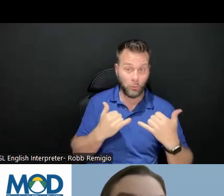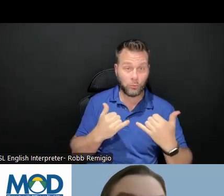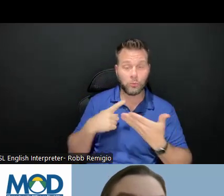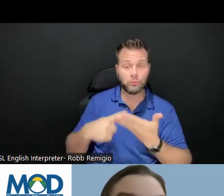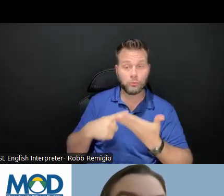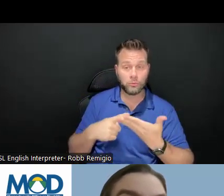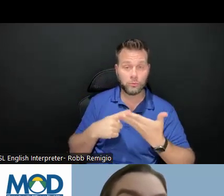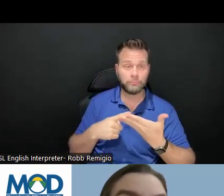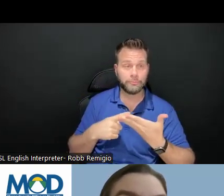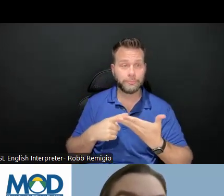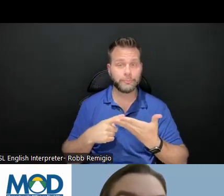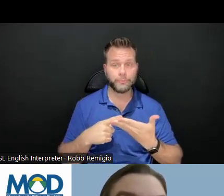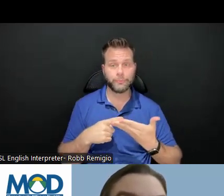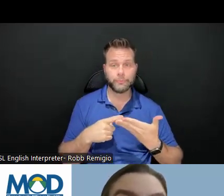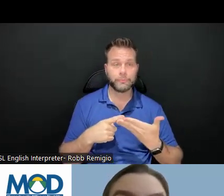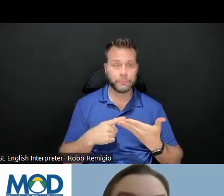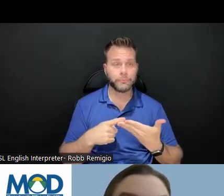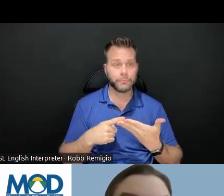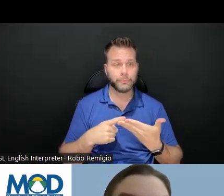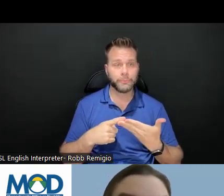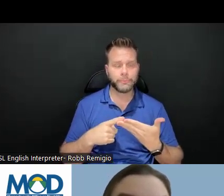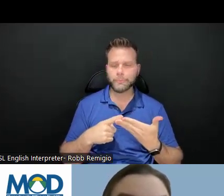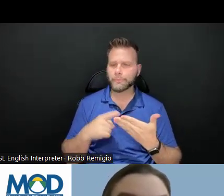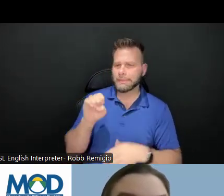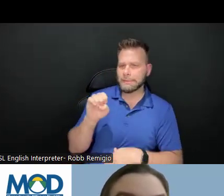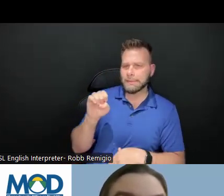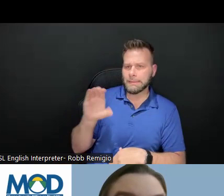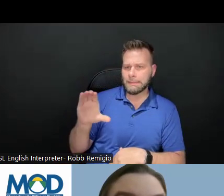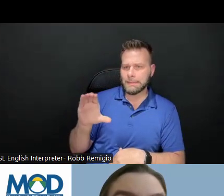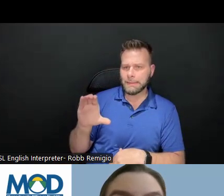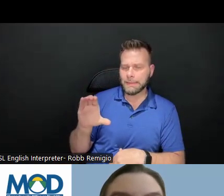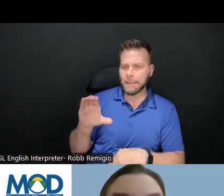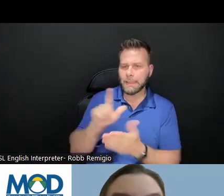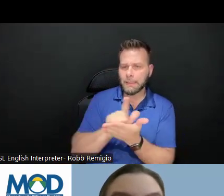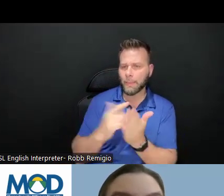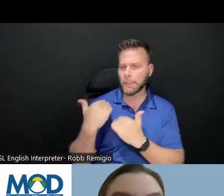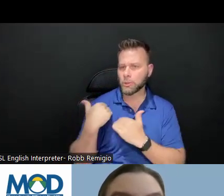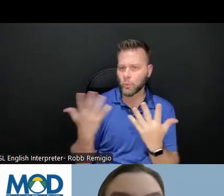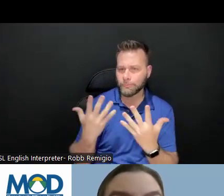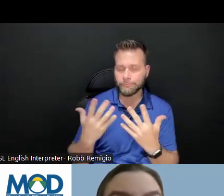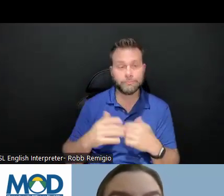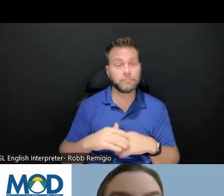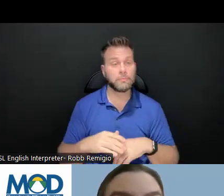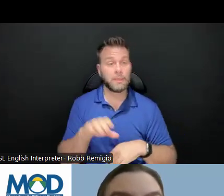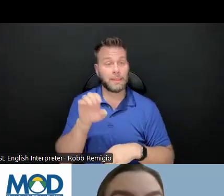For today we're going to talk about how effective -- what the effective communication legal obligations are, how to respond